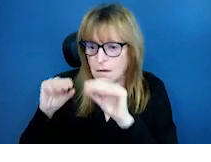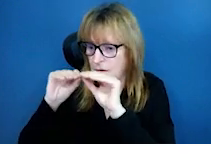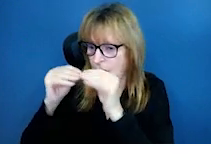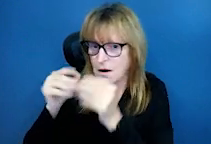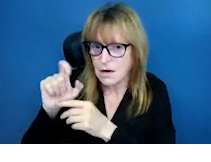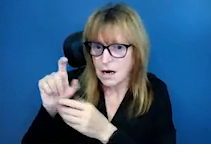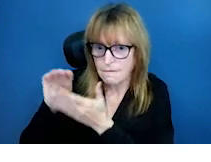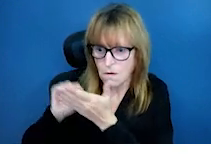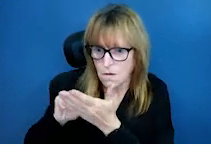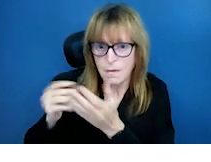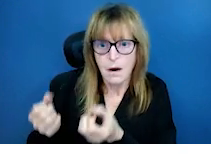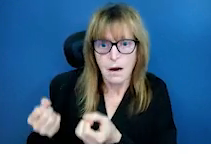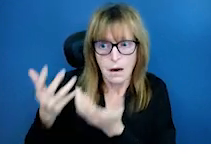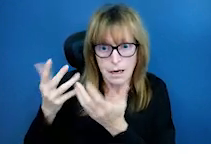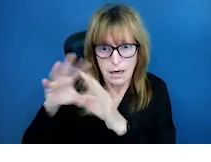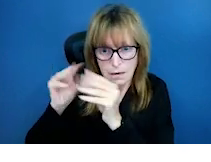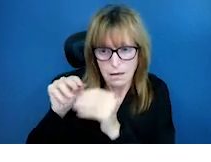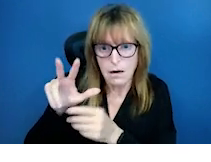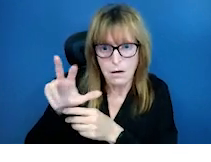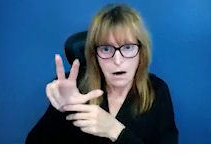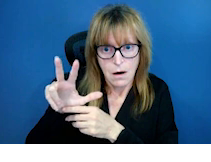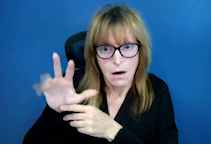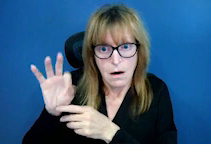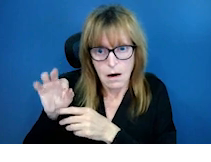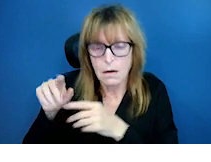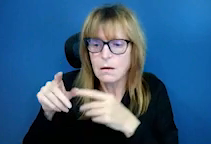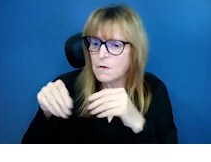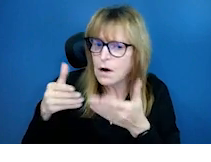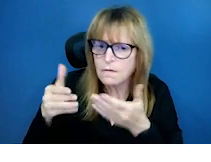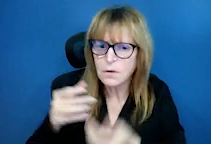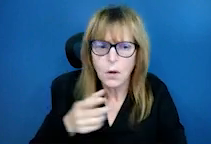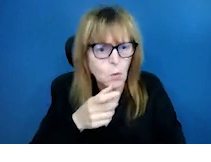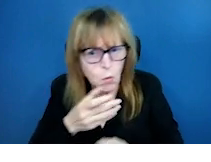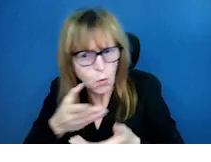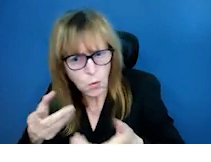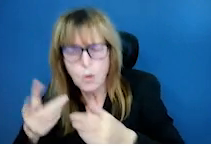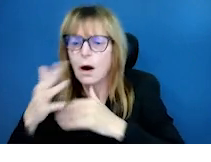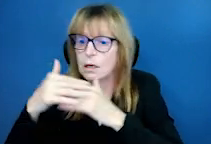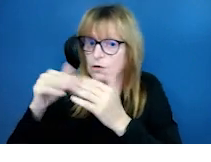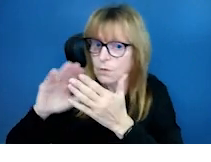They also received $1,000 from their municipal government to host free tax clinics: